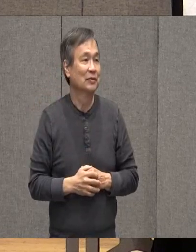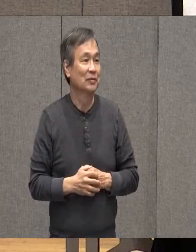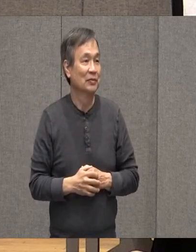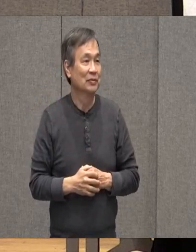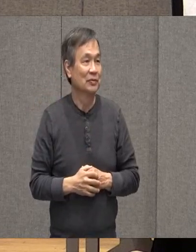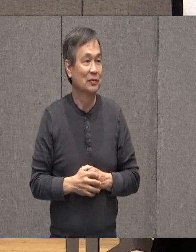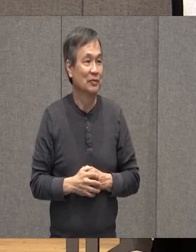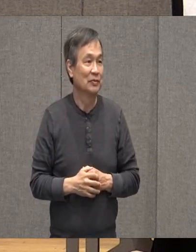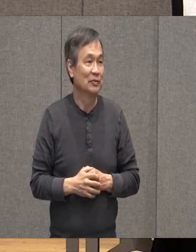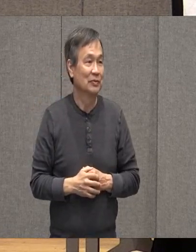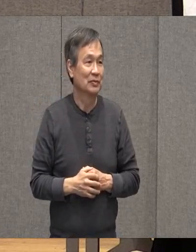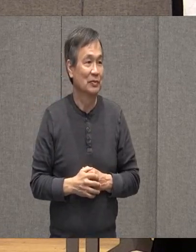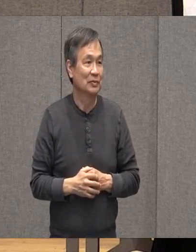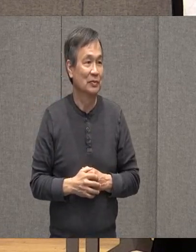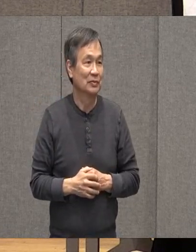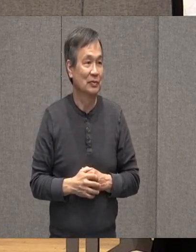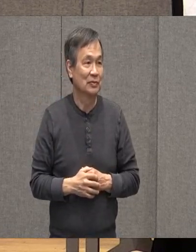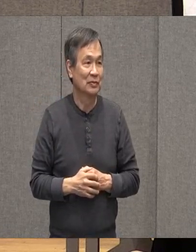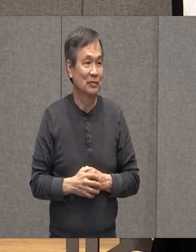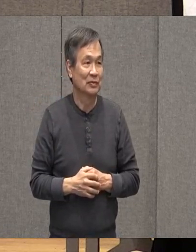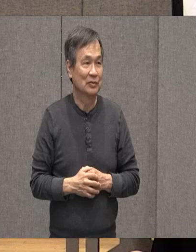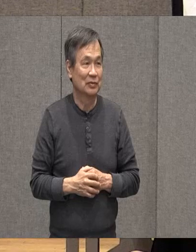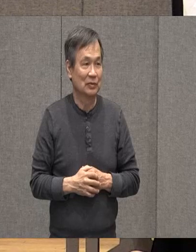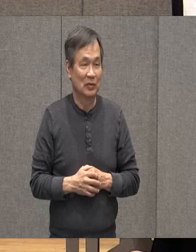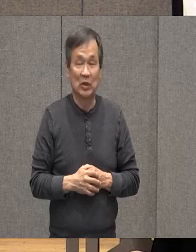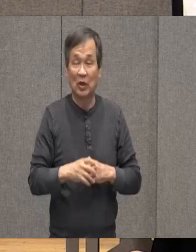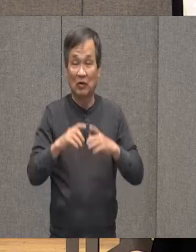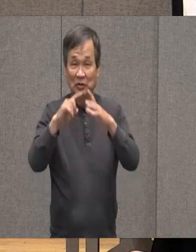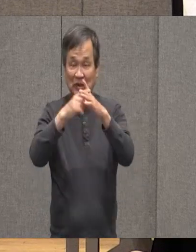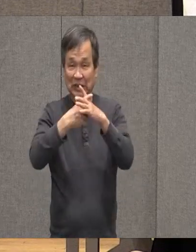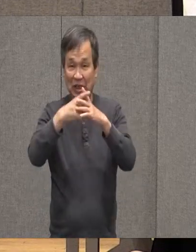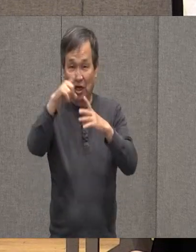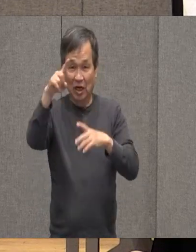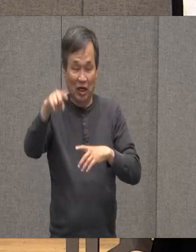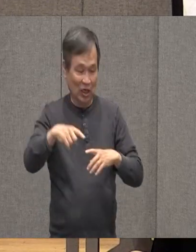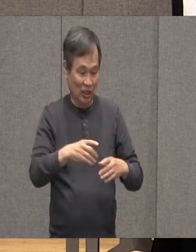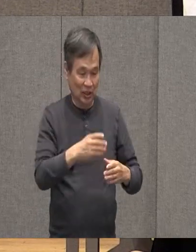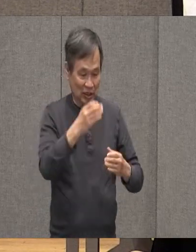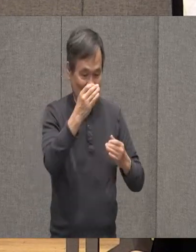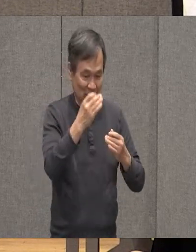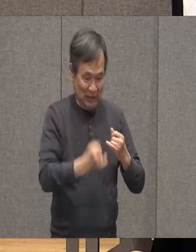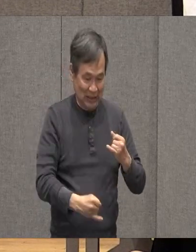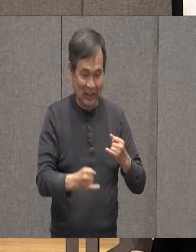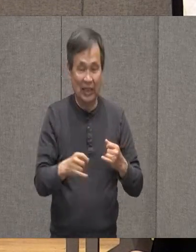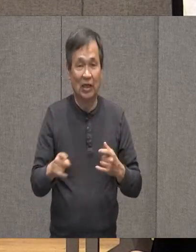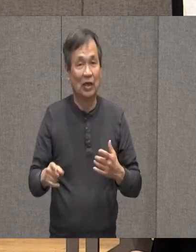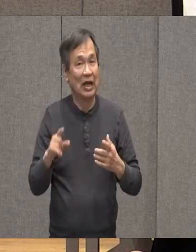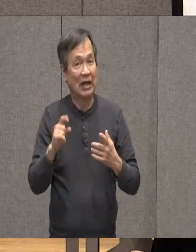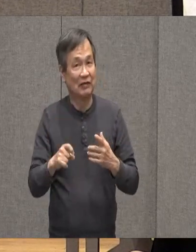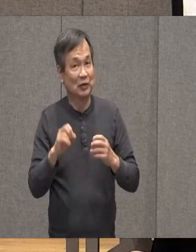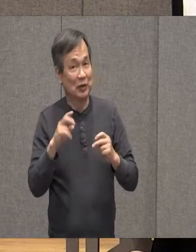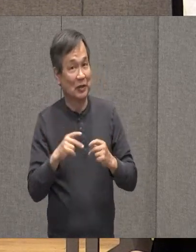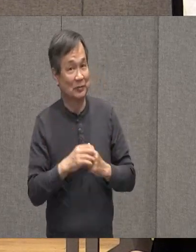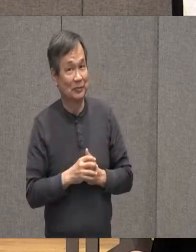And we have to go all the way from the start down to the end to finish the game, okay.